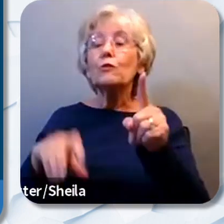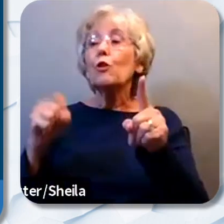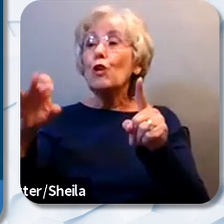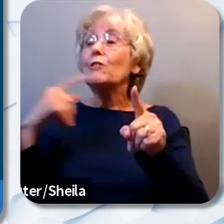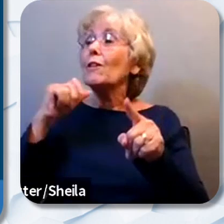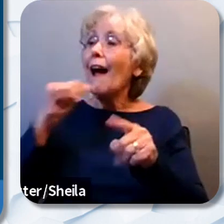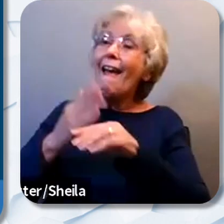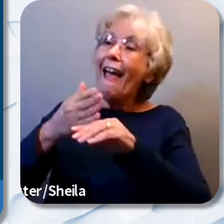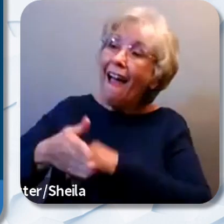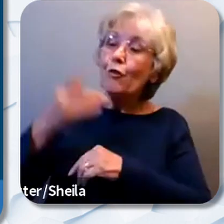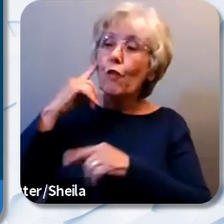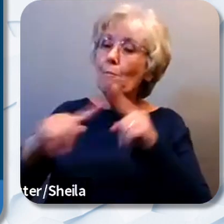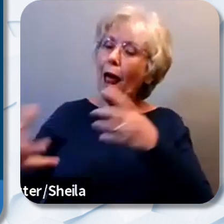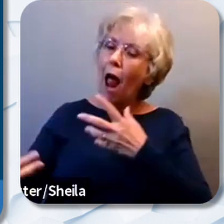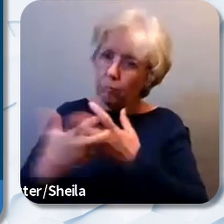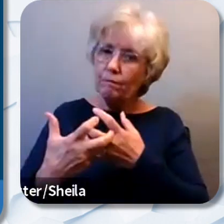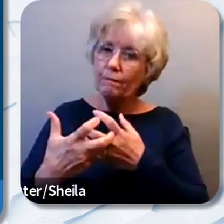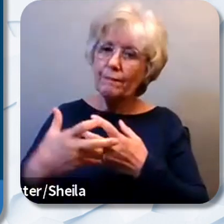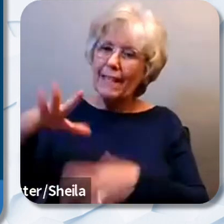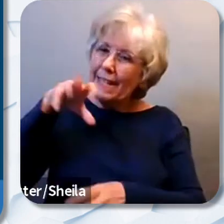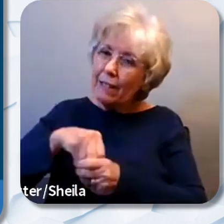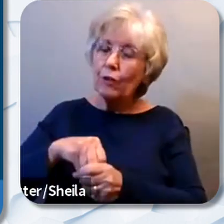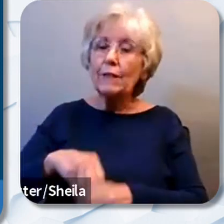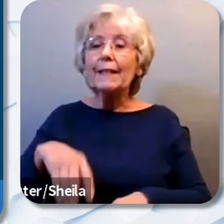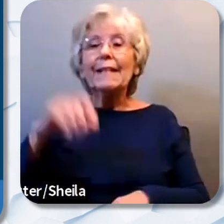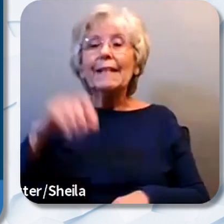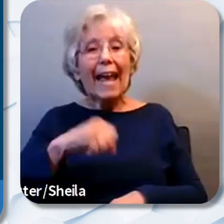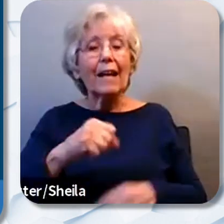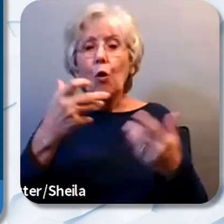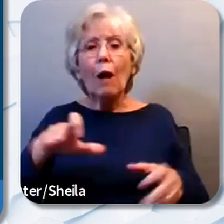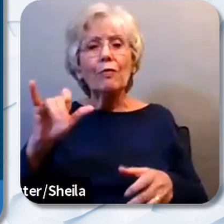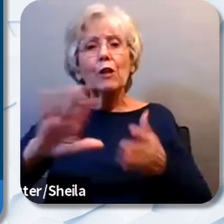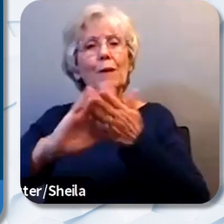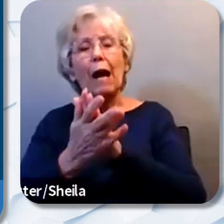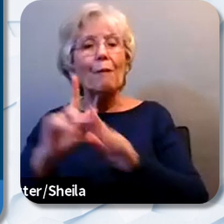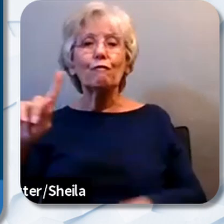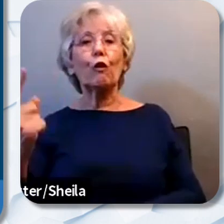integral. Deanna Mathies: Right, right does it become a first grade classroom and pushing pushing